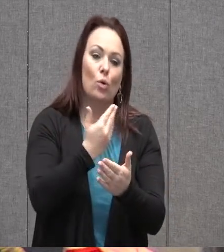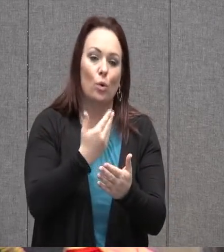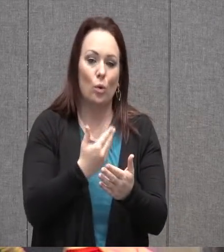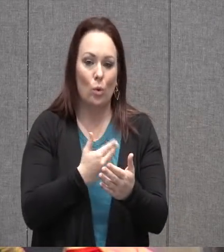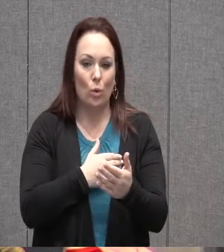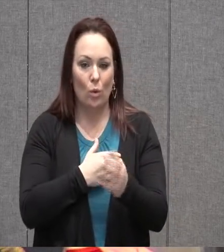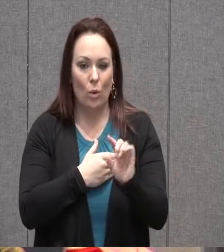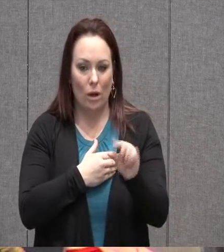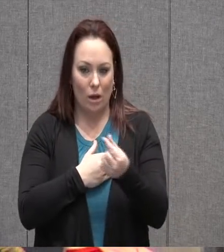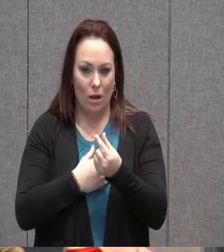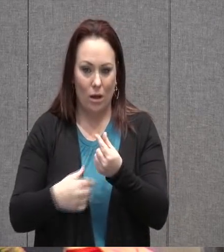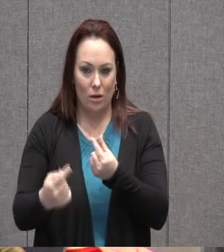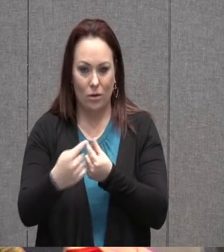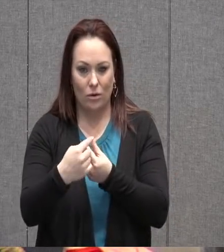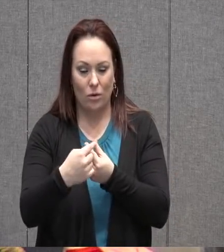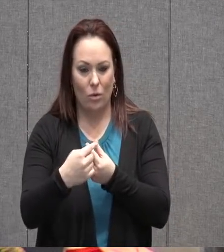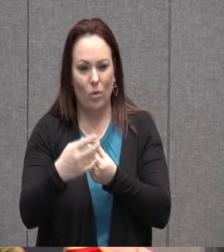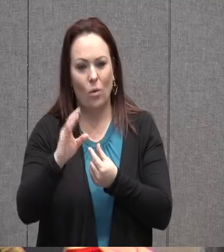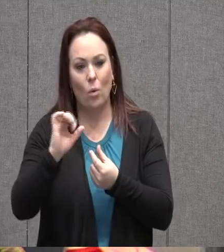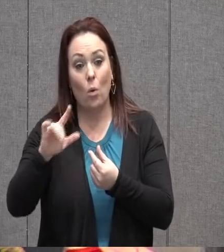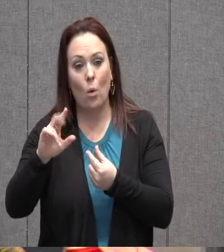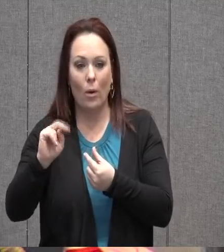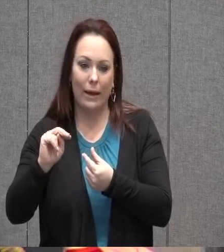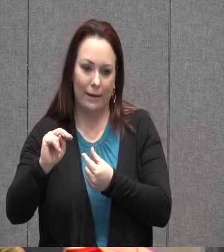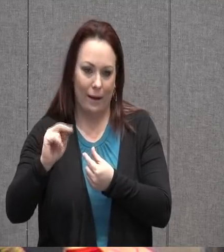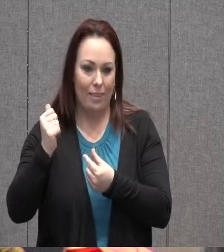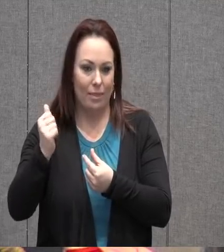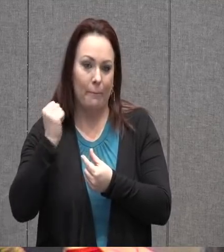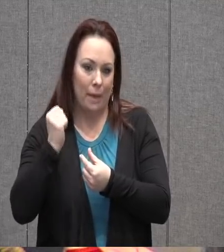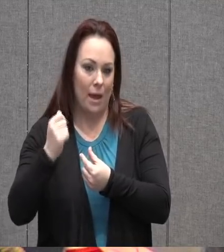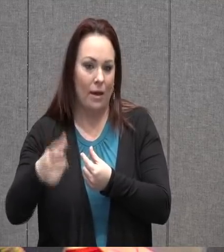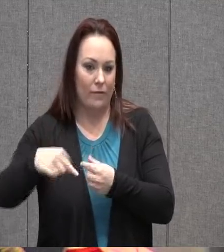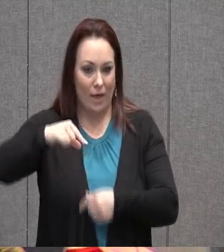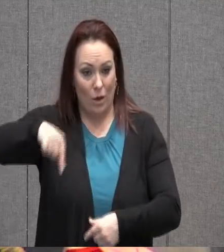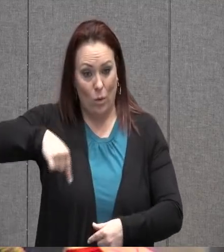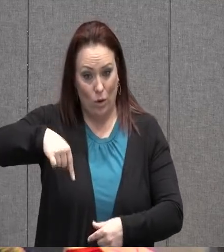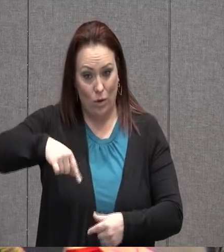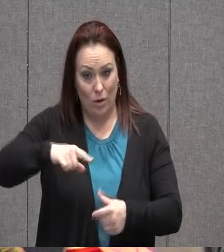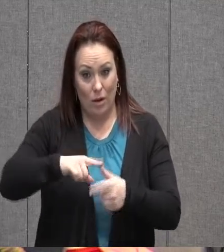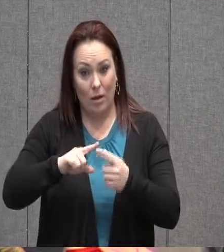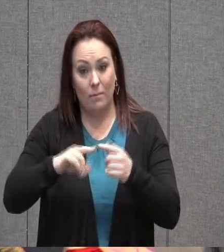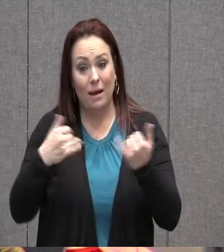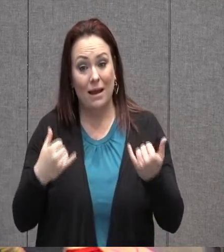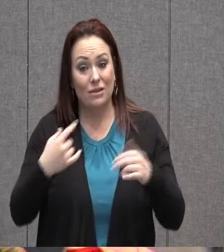at the back of a quarter. The one I'm sharing with you today is the New Mexico quarter.